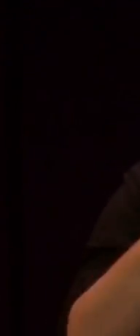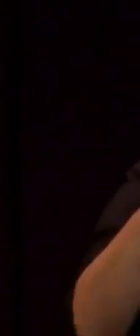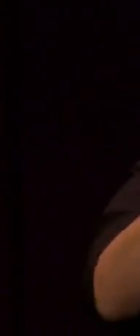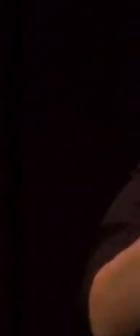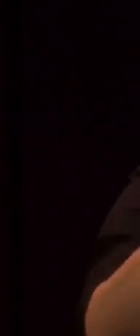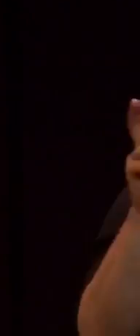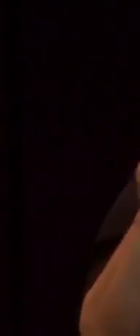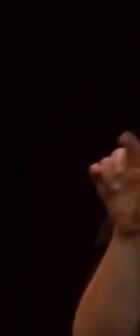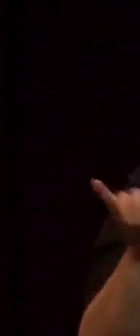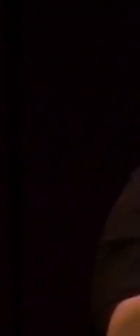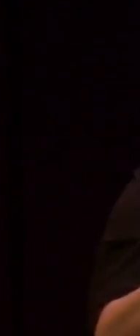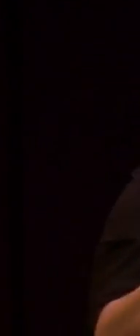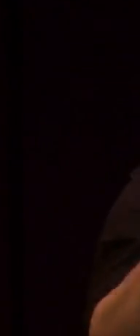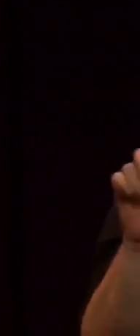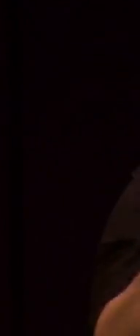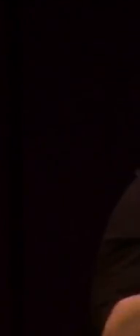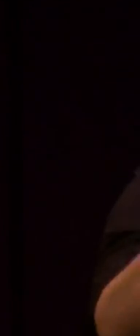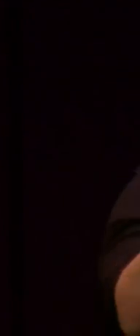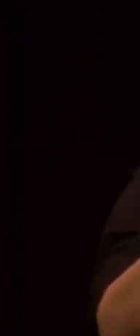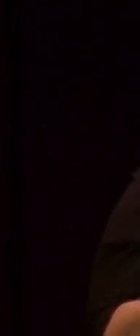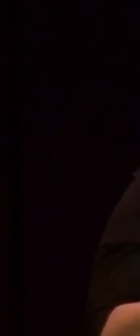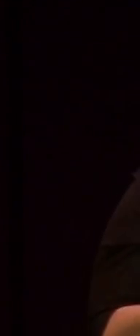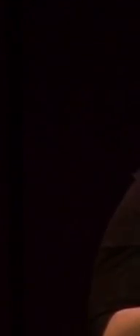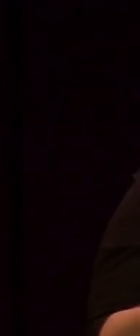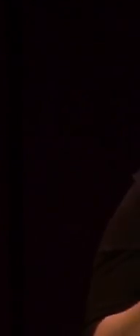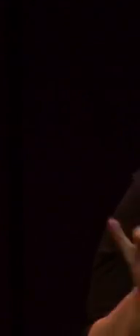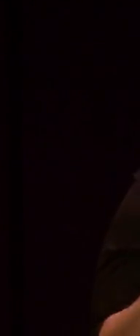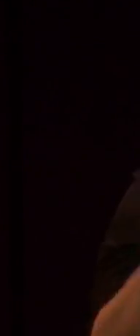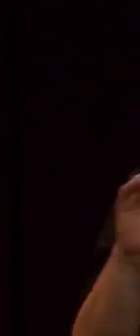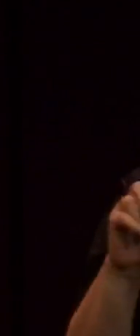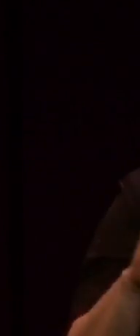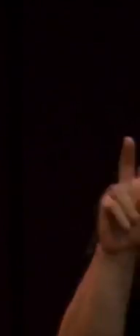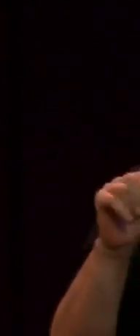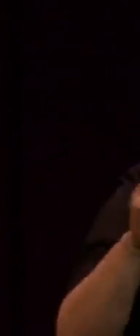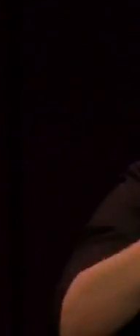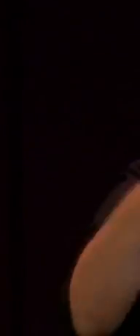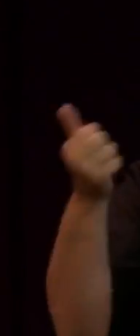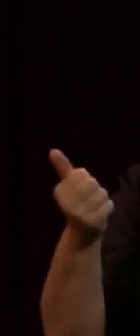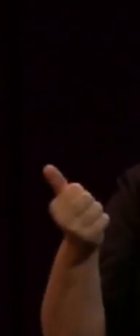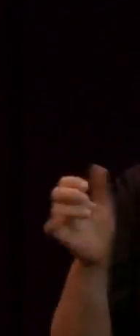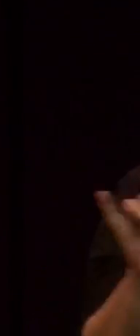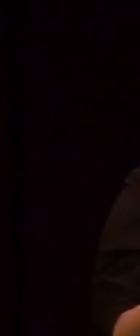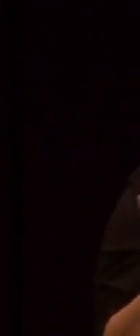WE ACT AS A STATE IN EVERY ASPECT THAT MARYLAND, VIRGINIA AND EVERYBODY ELSE DOES. YEAH.